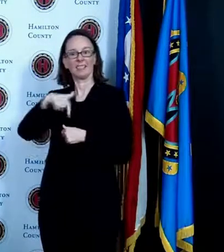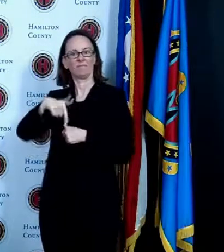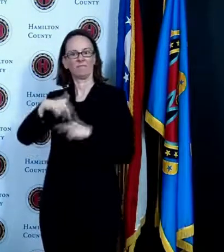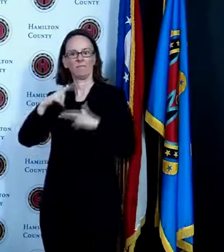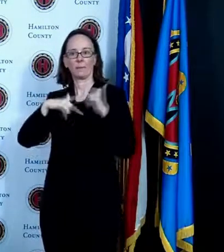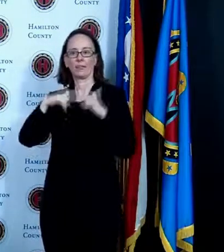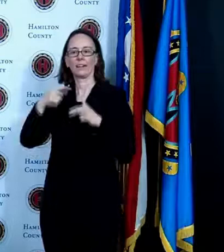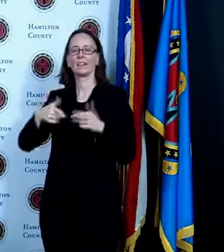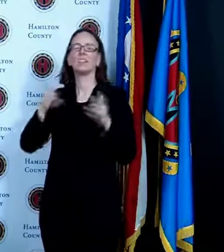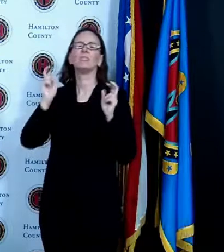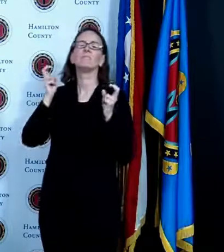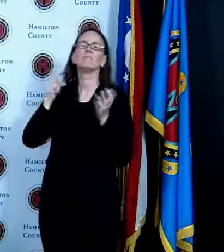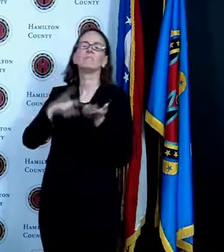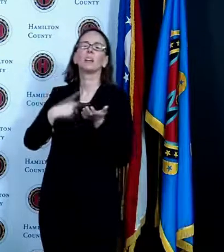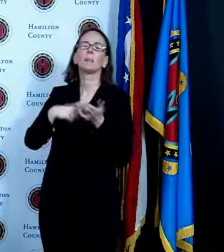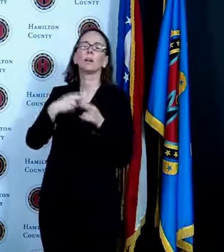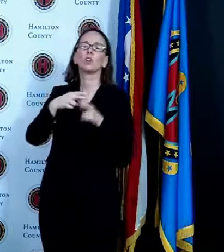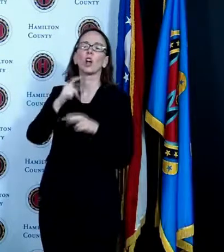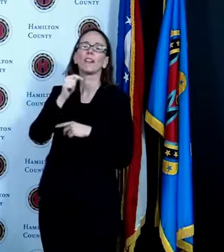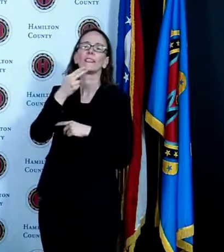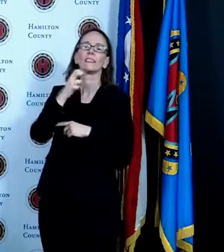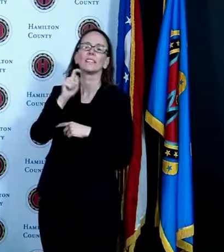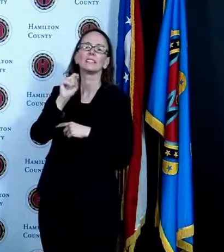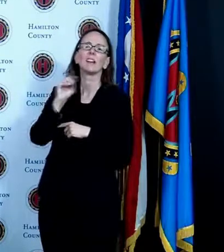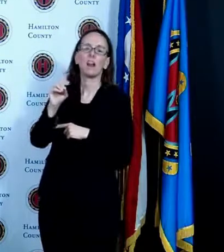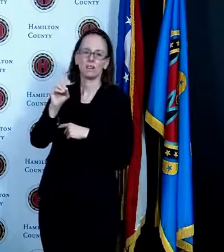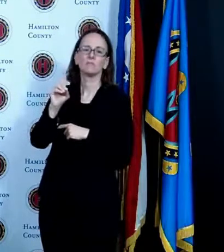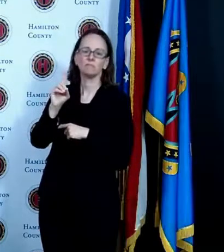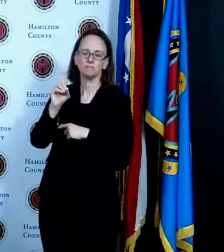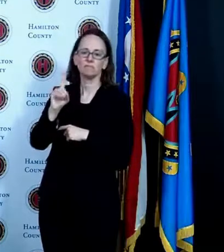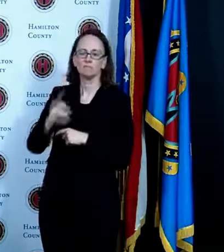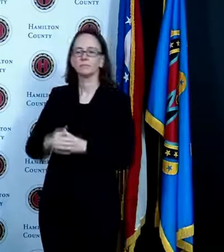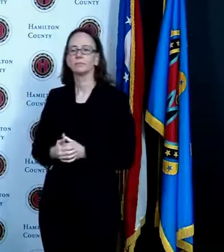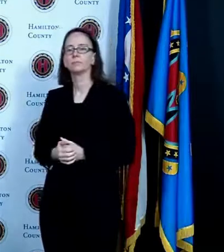because people are going to be paying their taxes to the Treasurer's Office